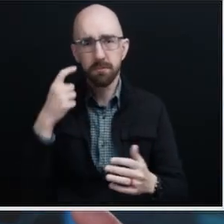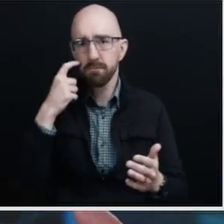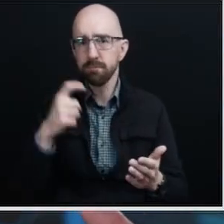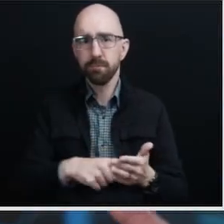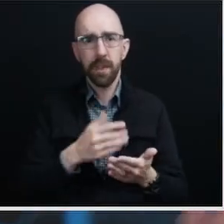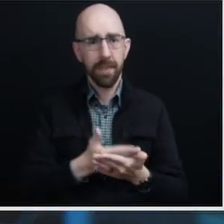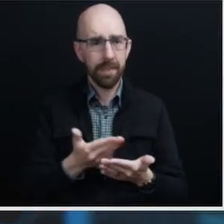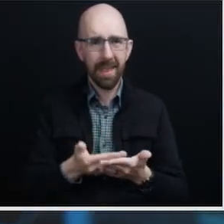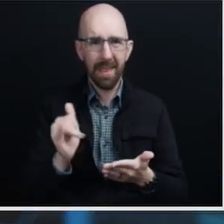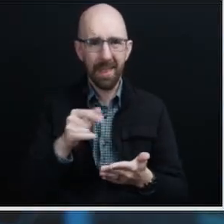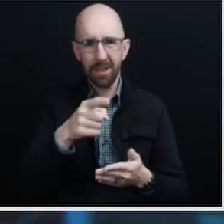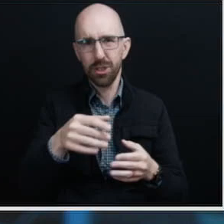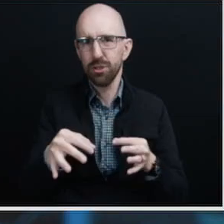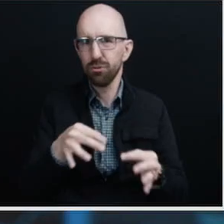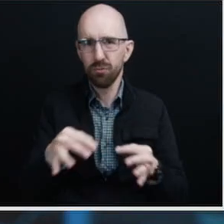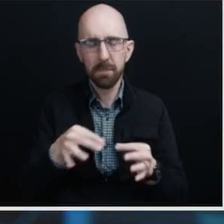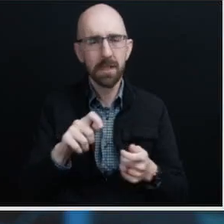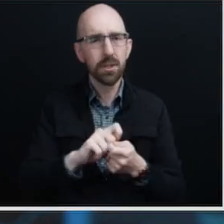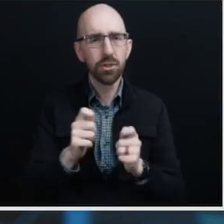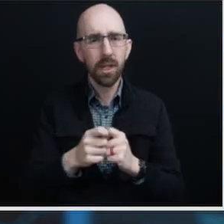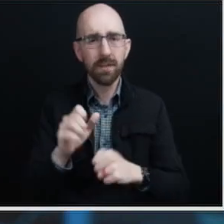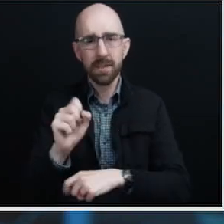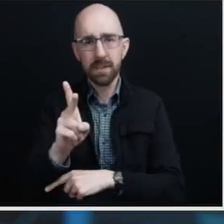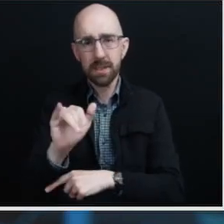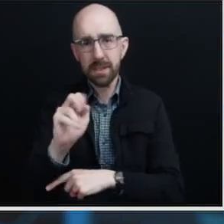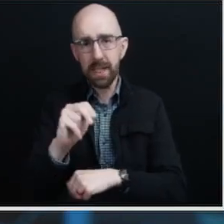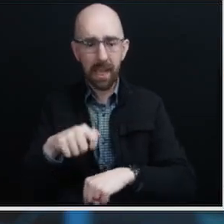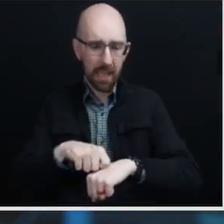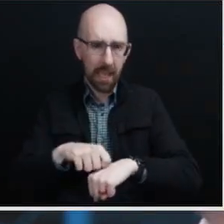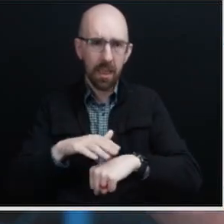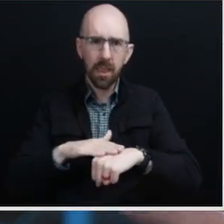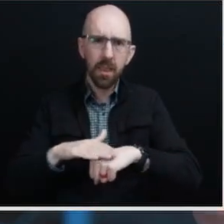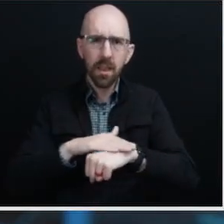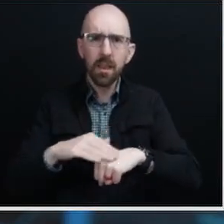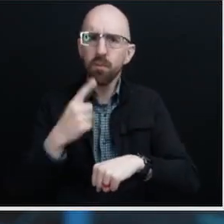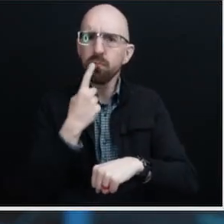was describing changes of the skin becoming red. She described it as a rash. It may not